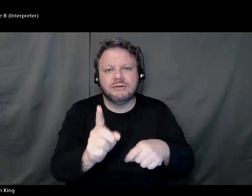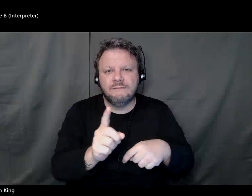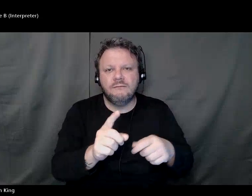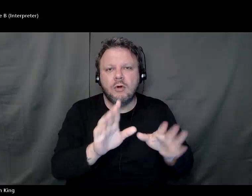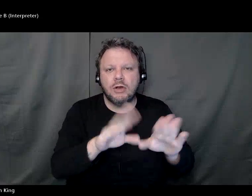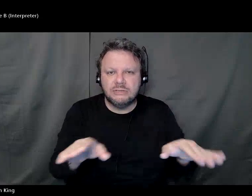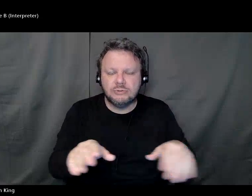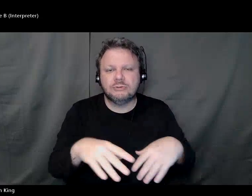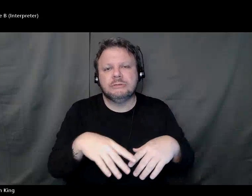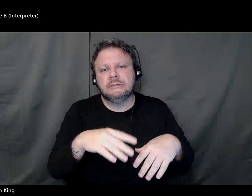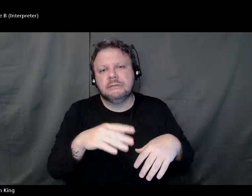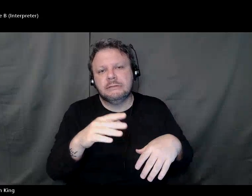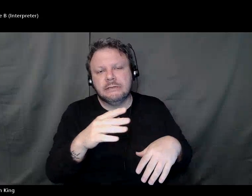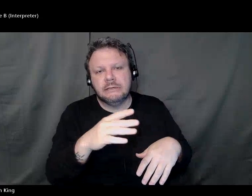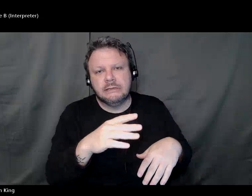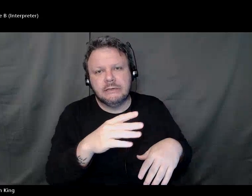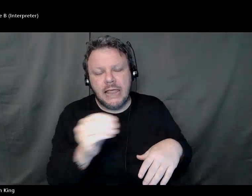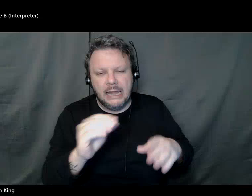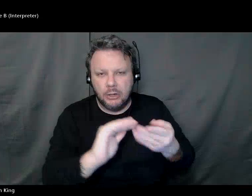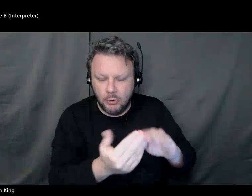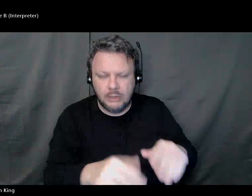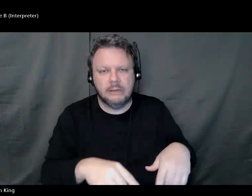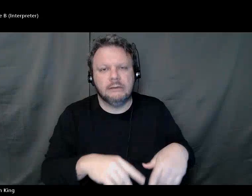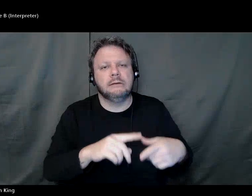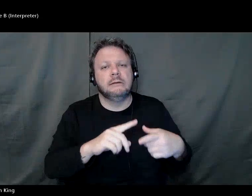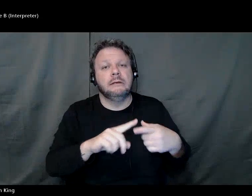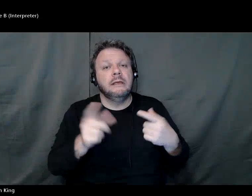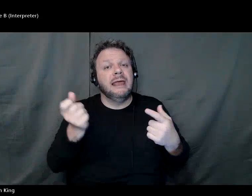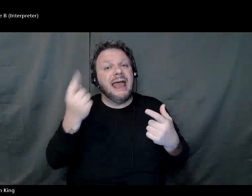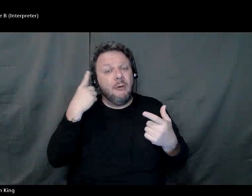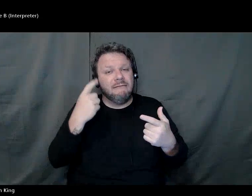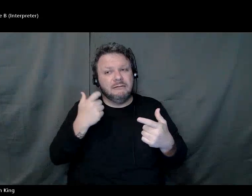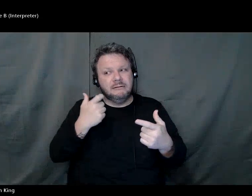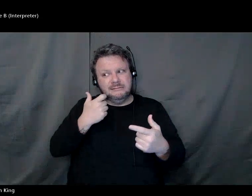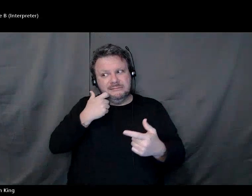Families and Communities. However, as early as recently as yesterday.